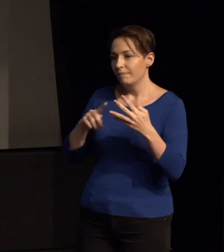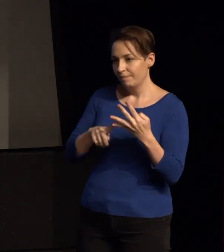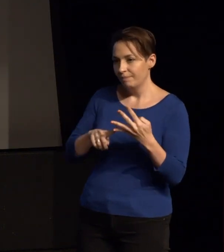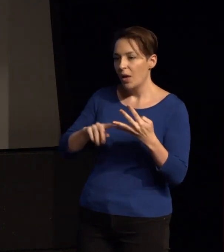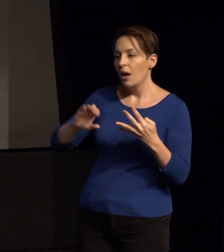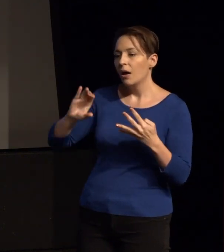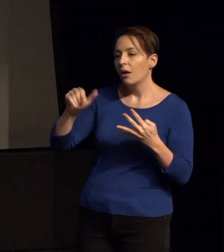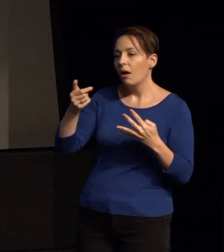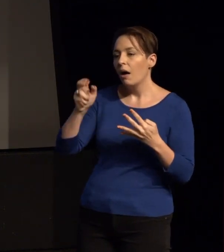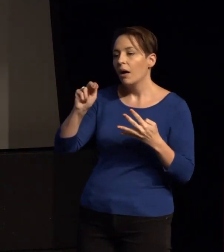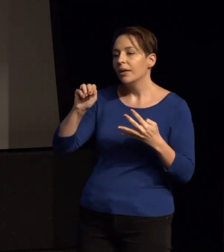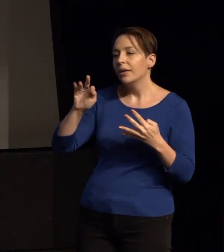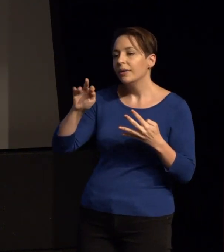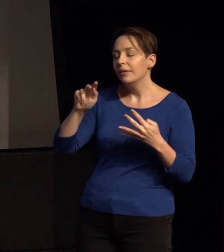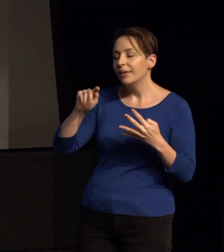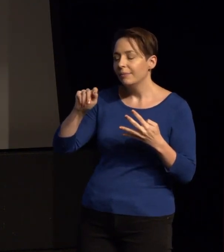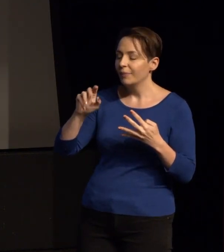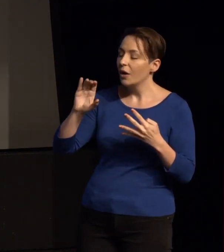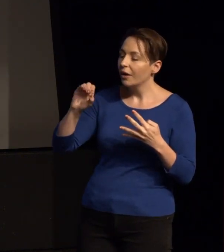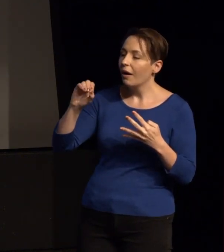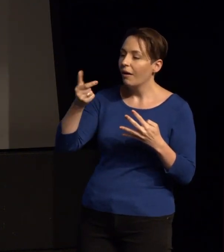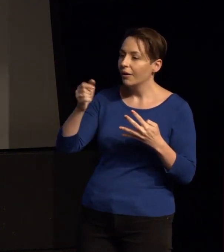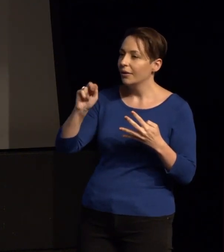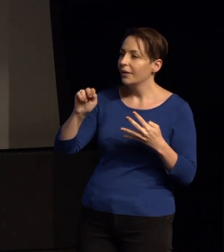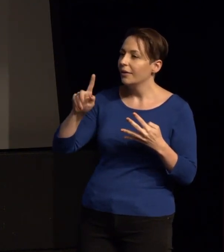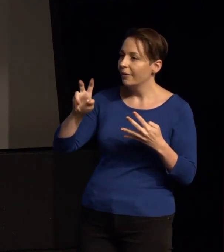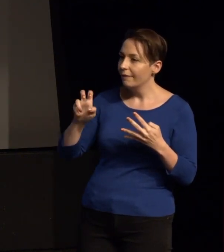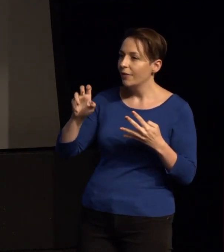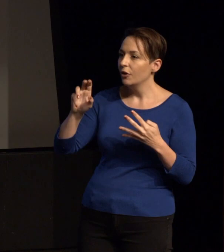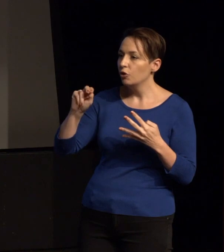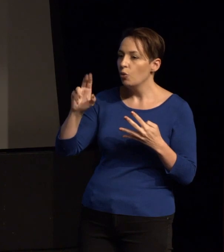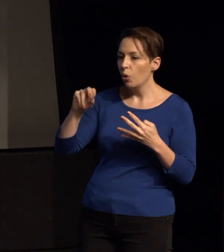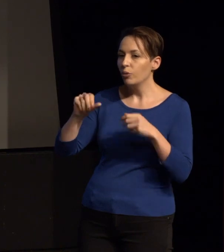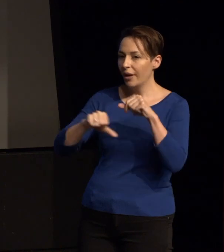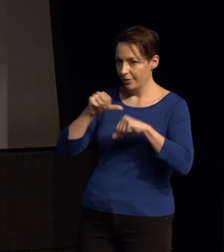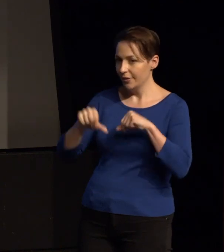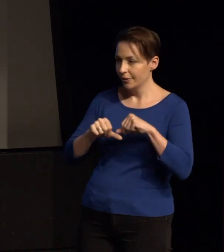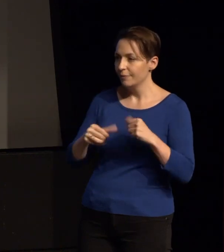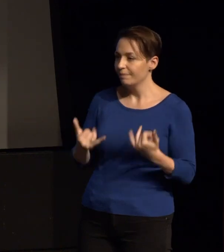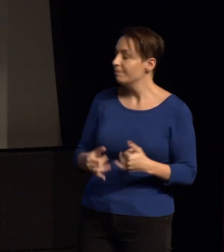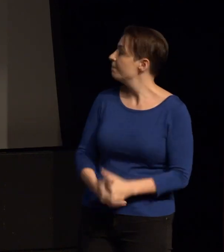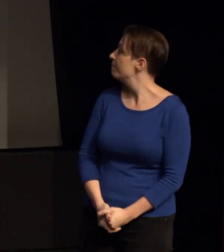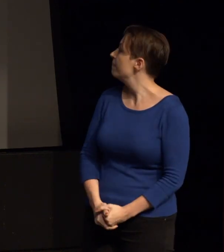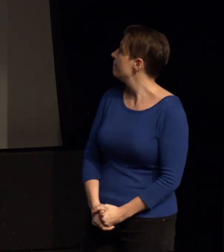We're now adding a fourth piece of our study, cognitive neuroscience.